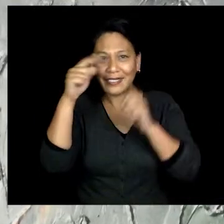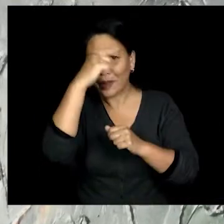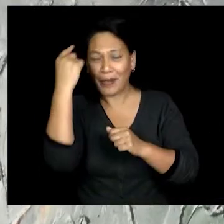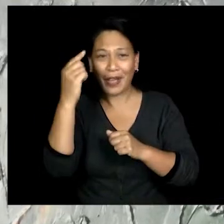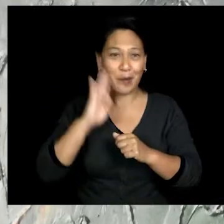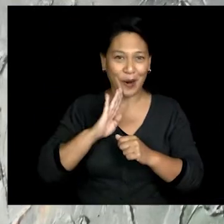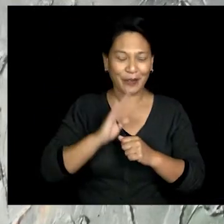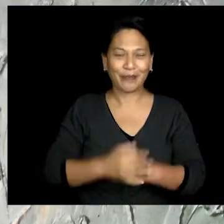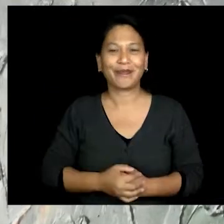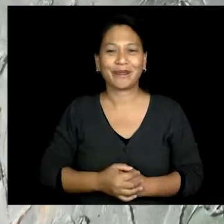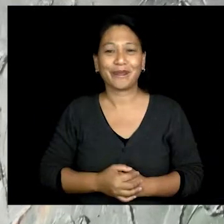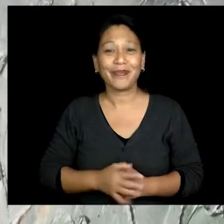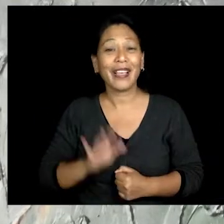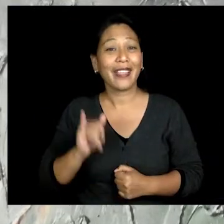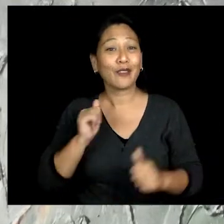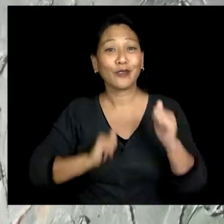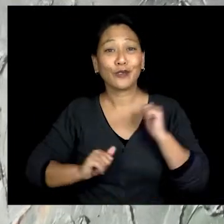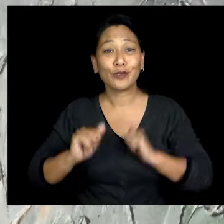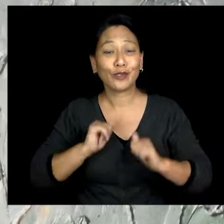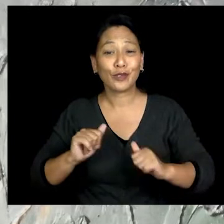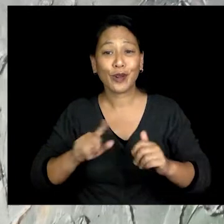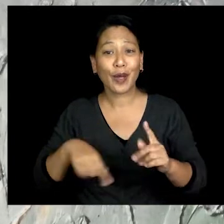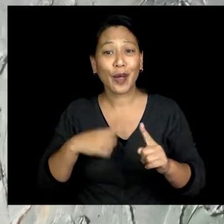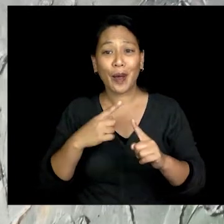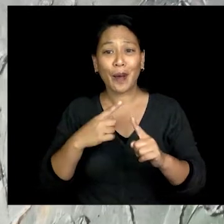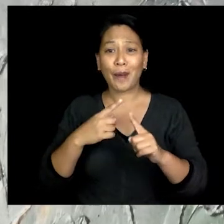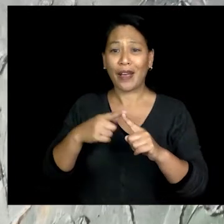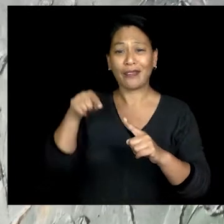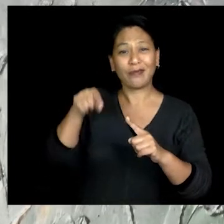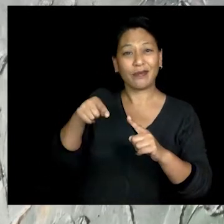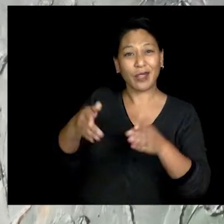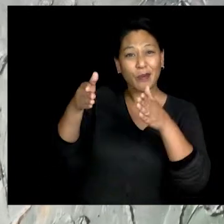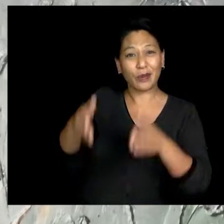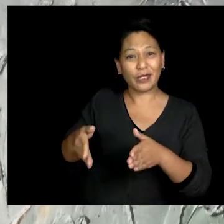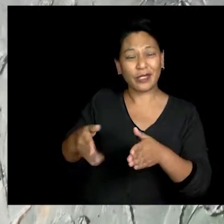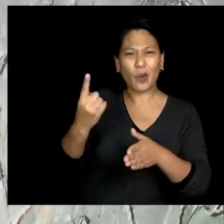"The Runner" is a play set in Israel that explores medical triage.